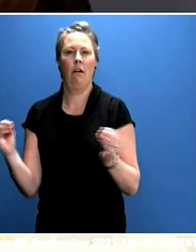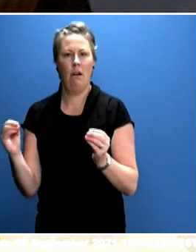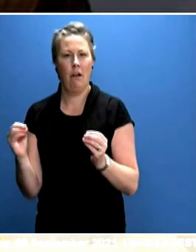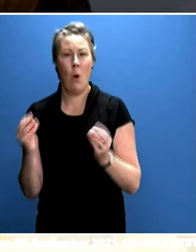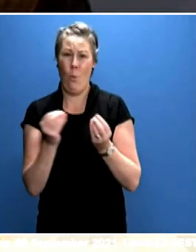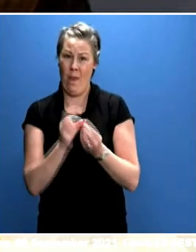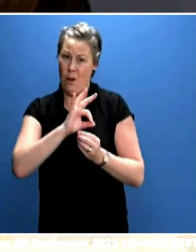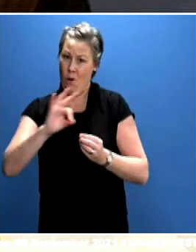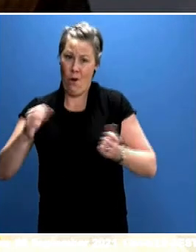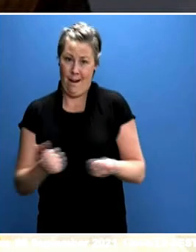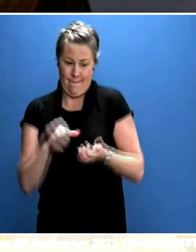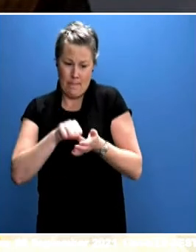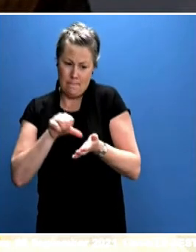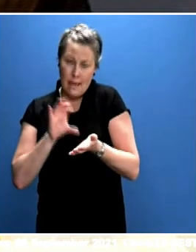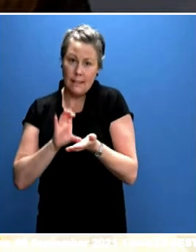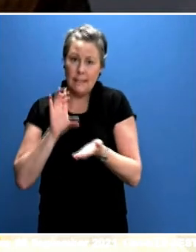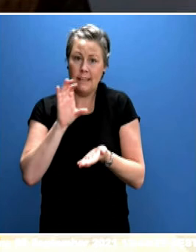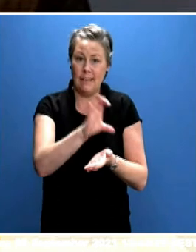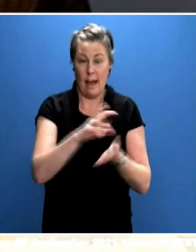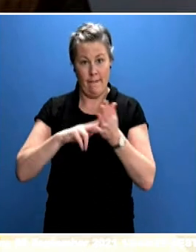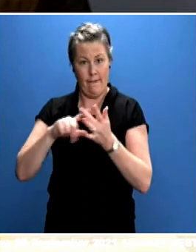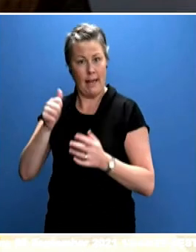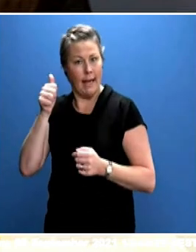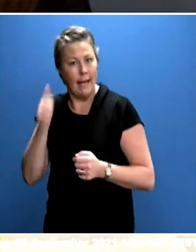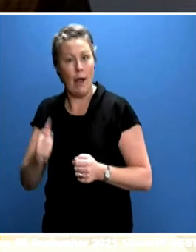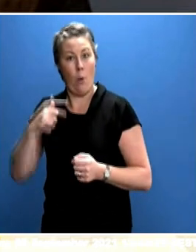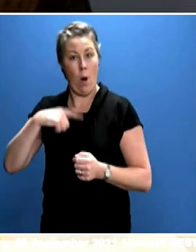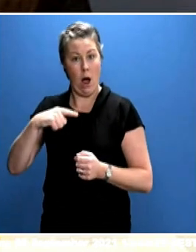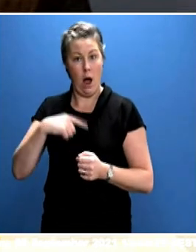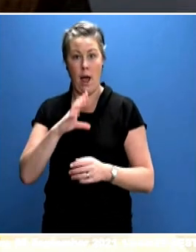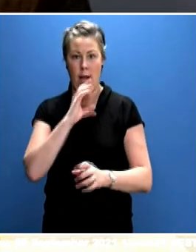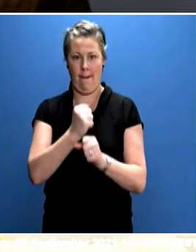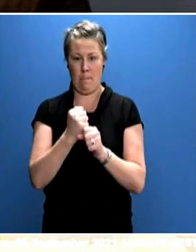Victorian model is the government has actually devoted resources to these courts so they work.